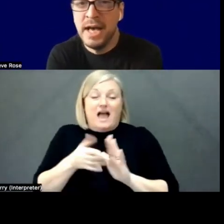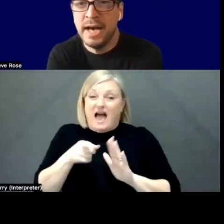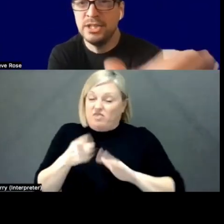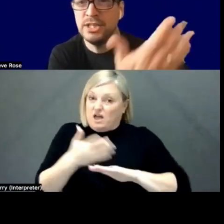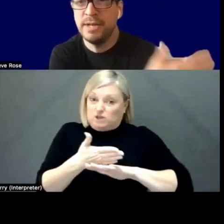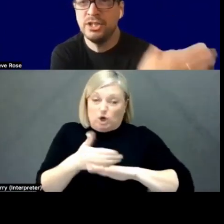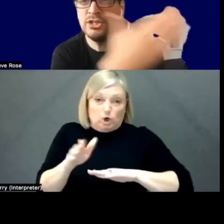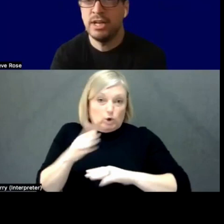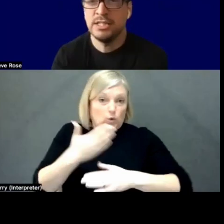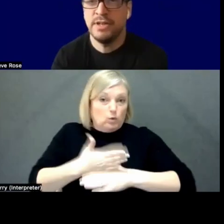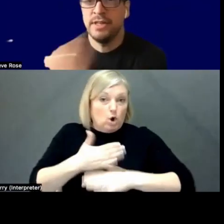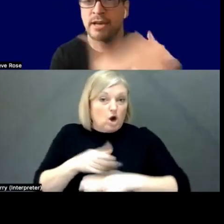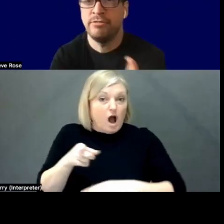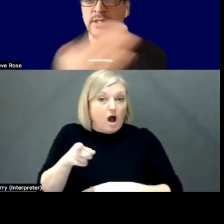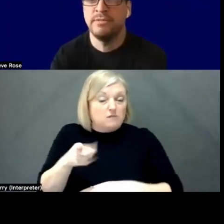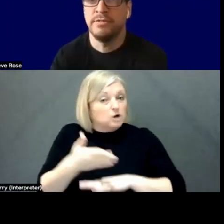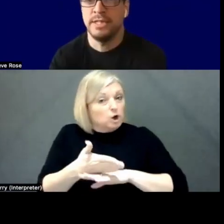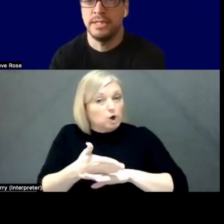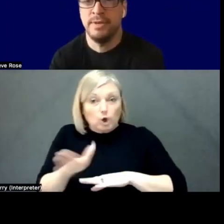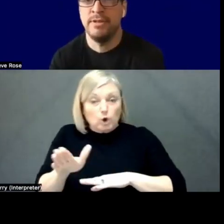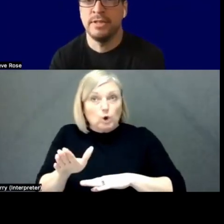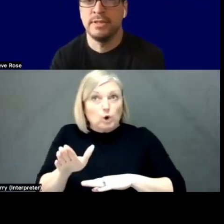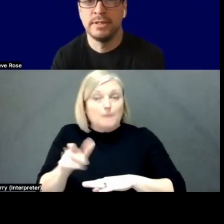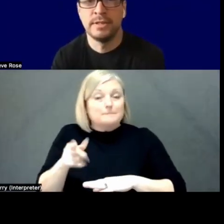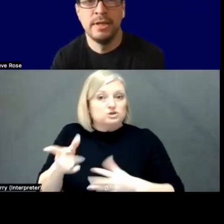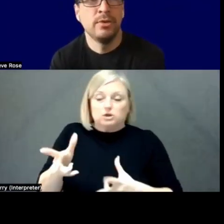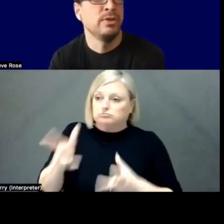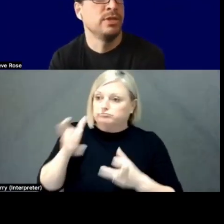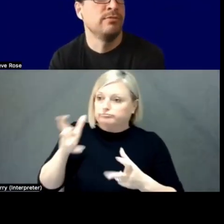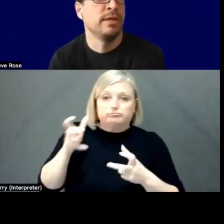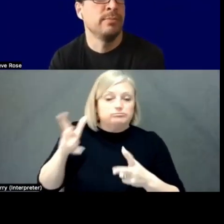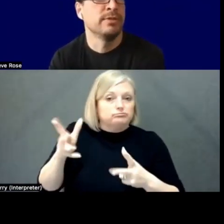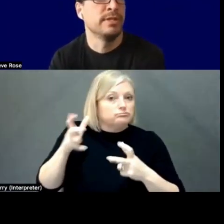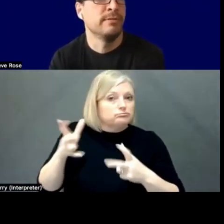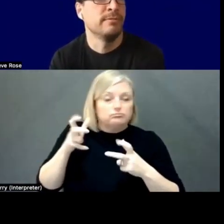and she has managed to transfer that from a different experience which is really positive.